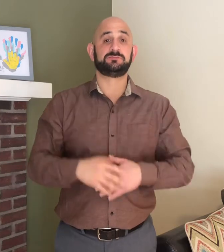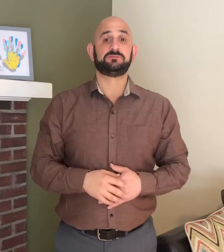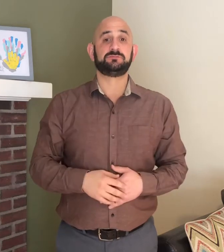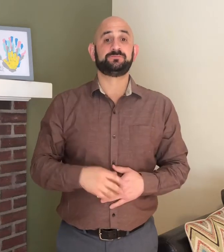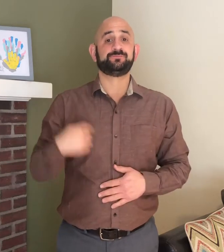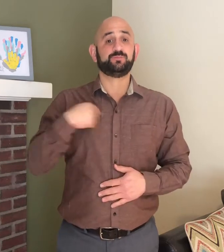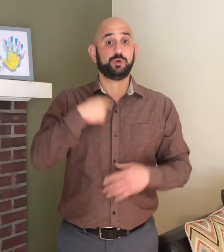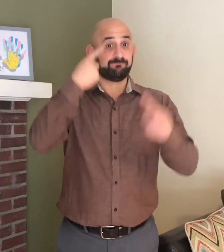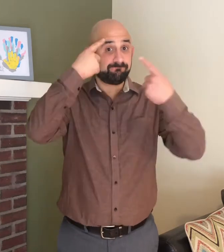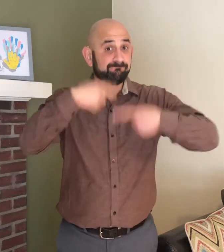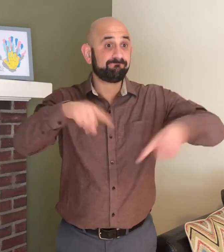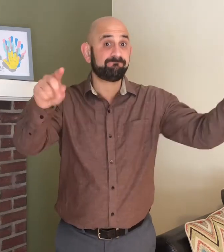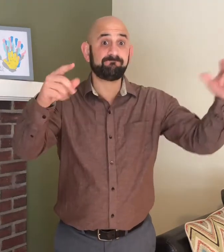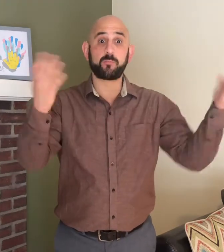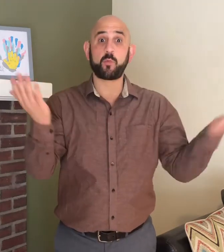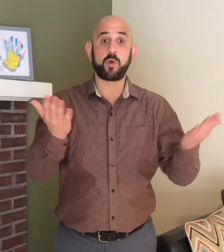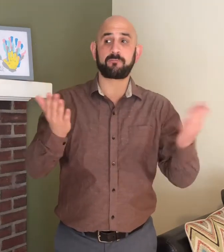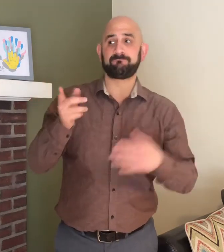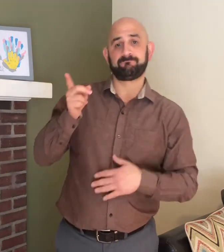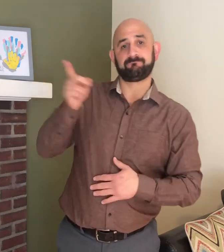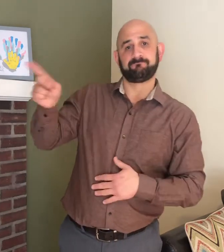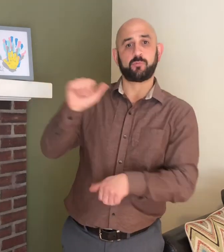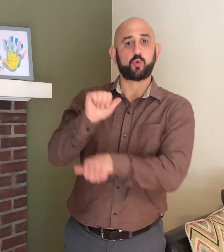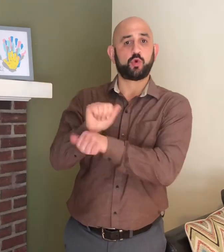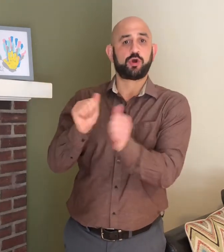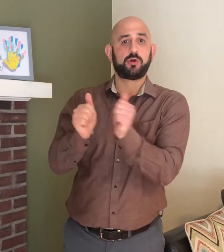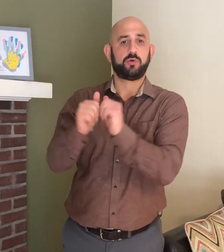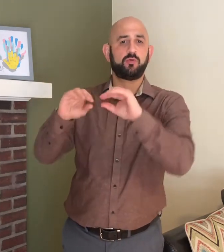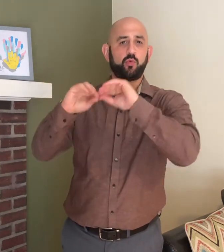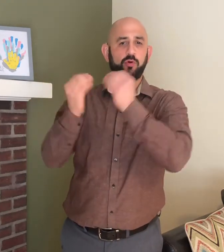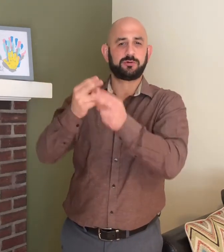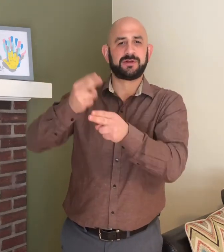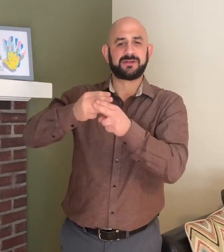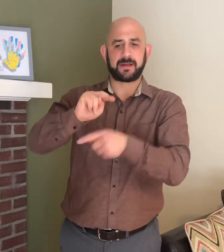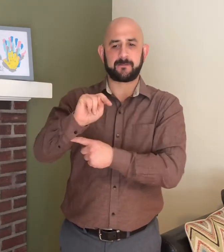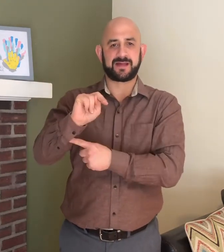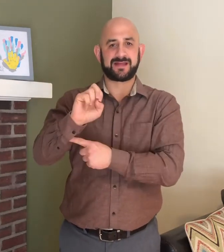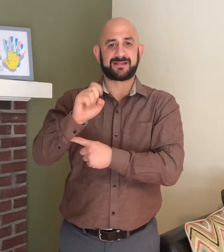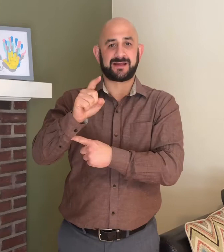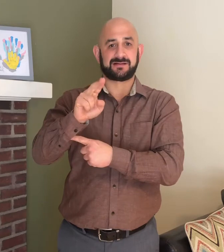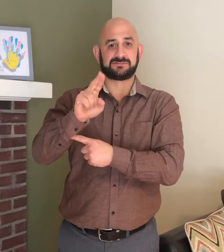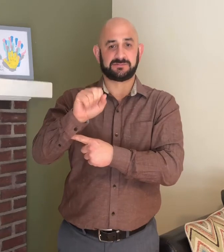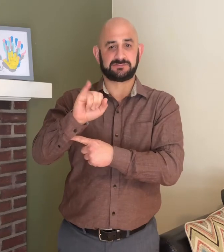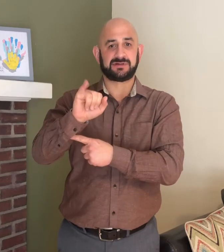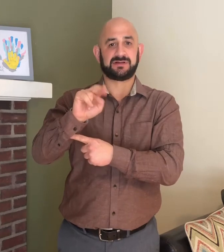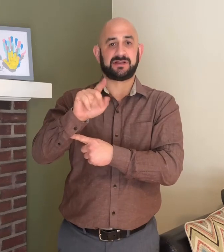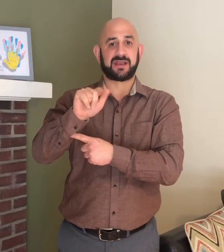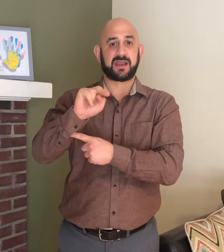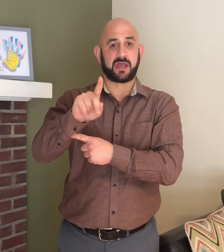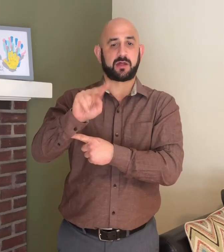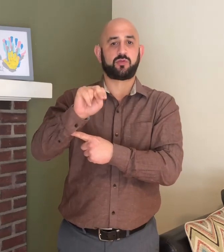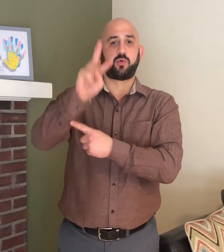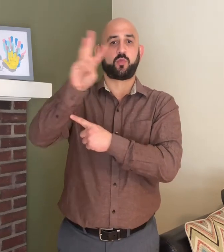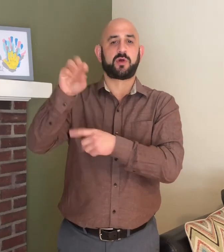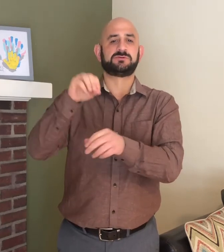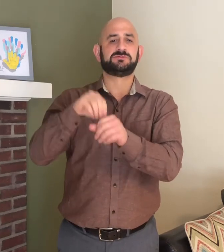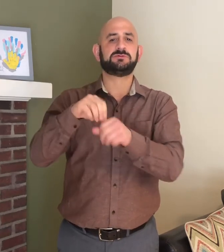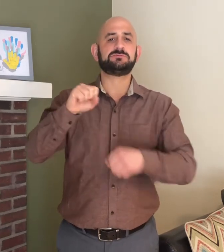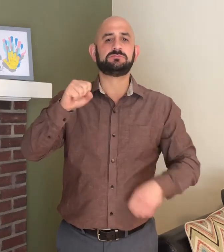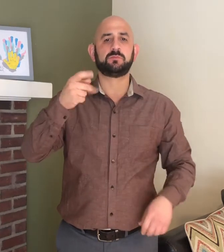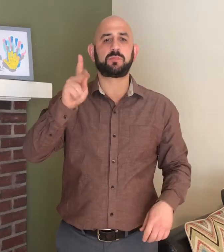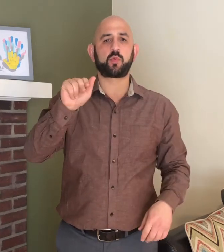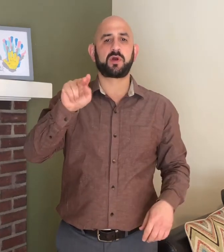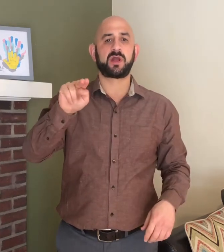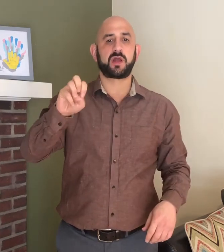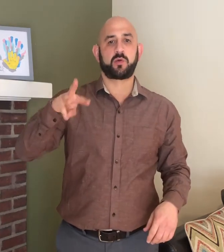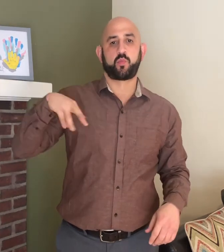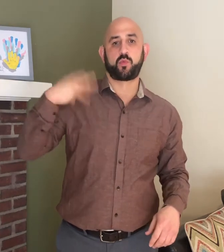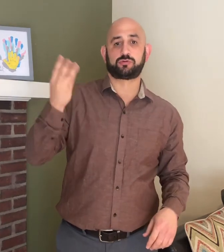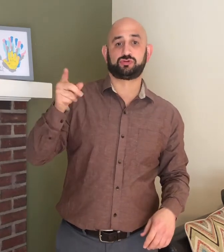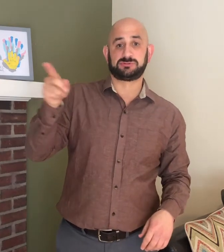We are proud to announce that we are working with Nexus Inland Northwest, based in Spokane, Washington